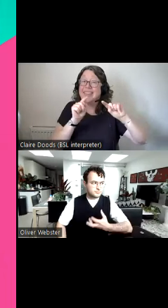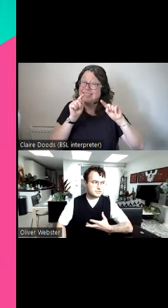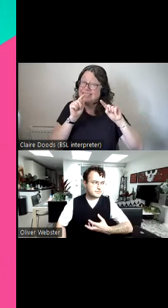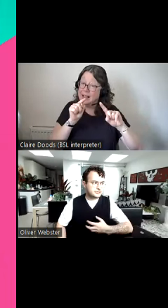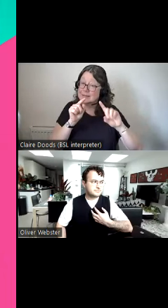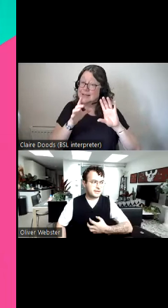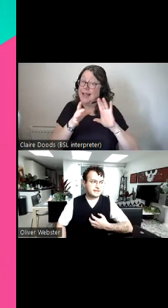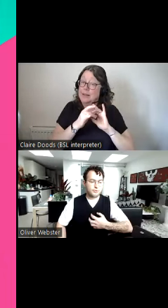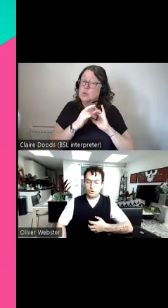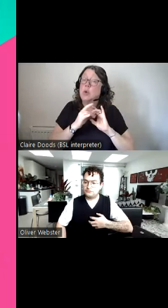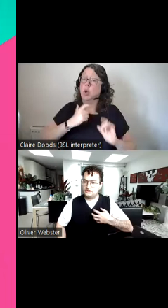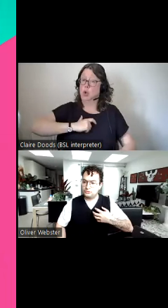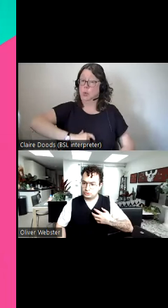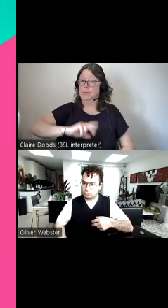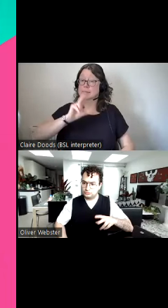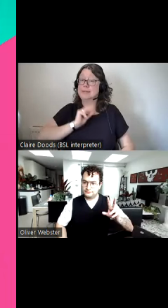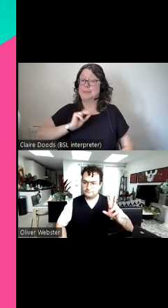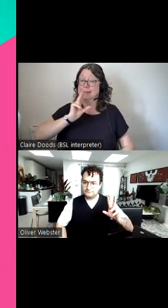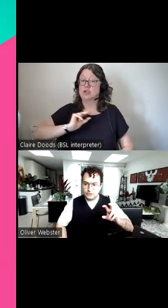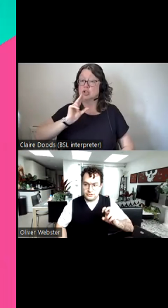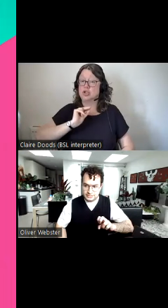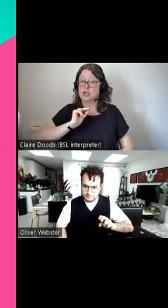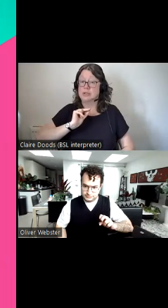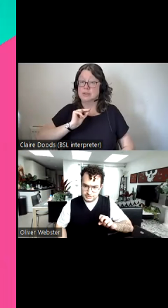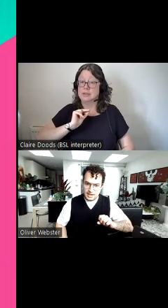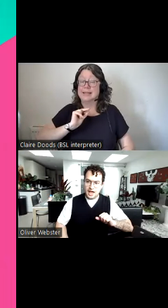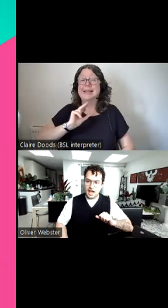Human speech is made up of what's called phonemes.